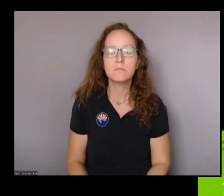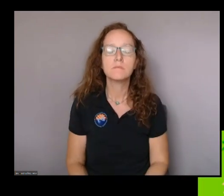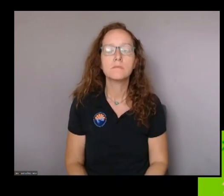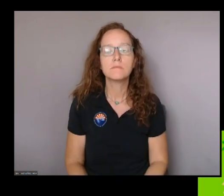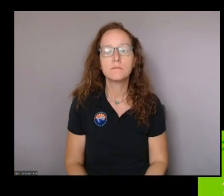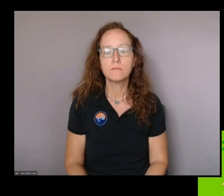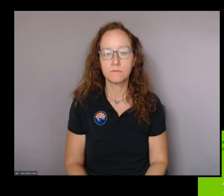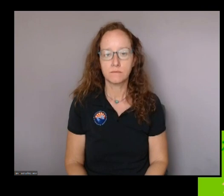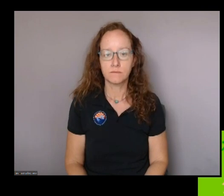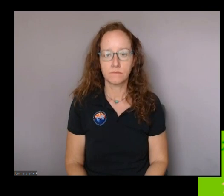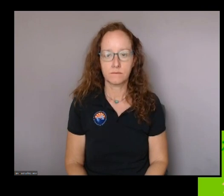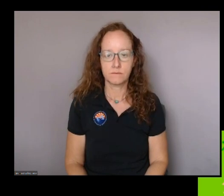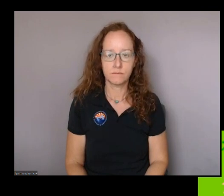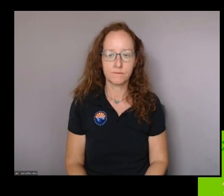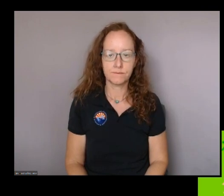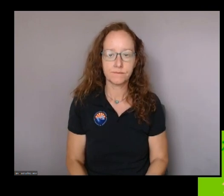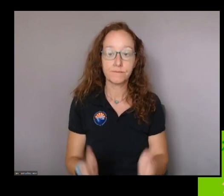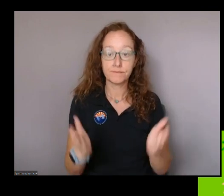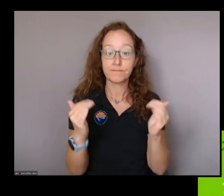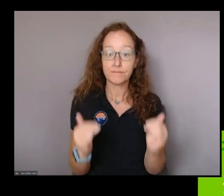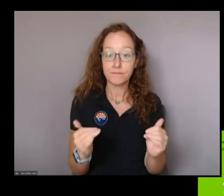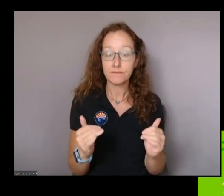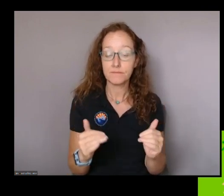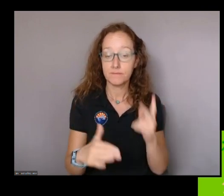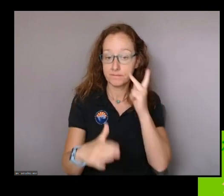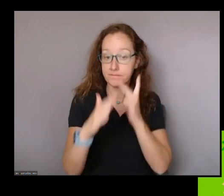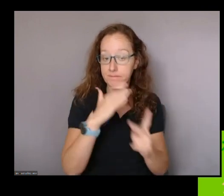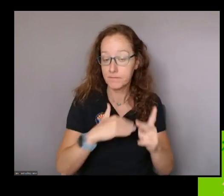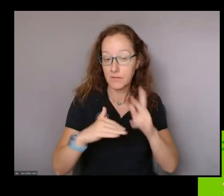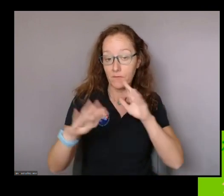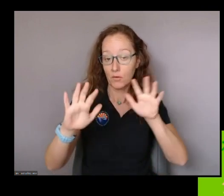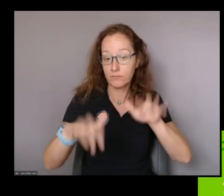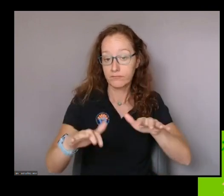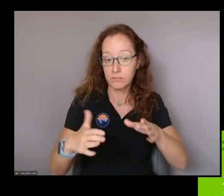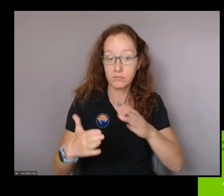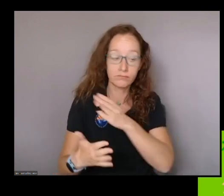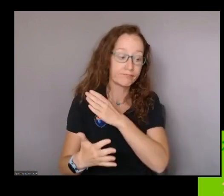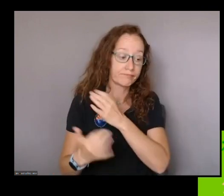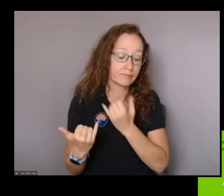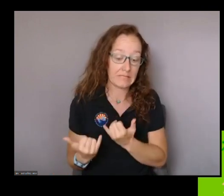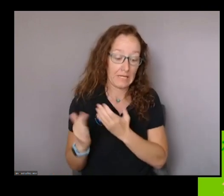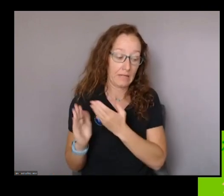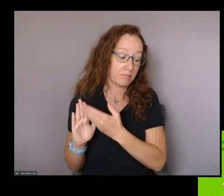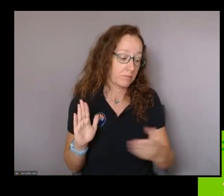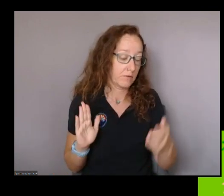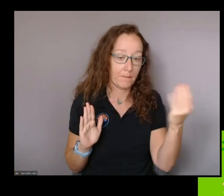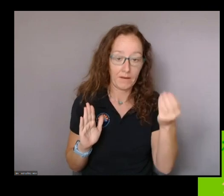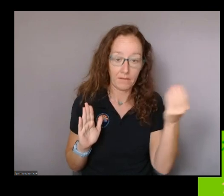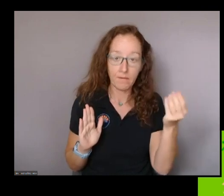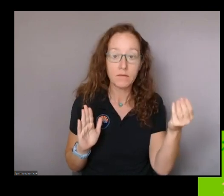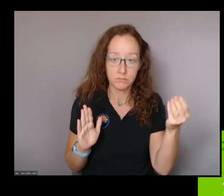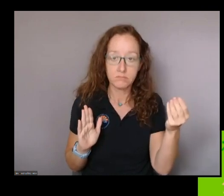is just a precipitation forecast through Monday. We're still in a pretty good High probability of seeing decent